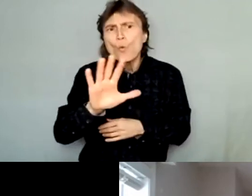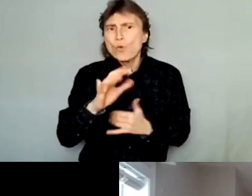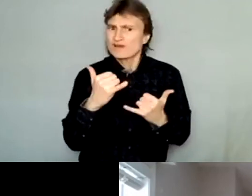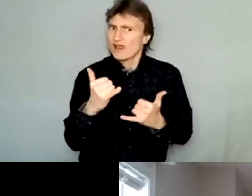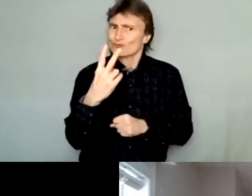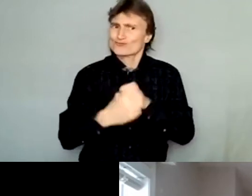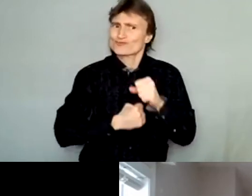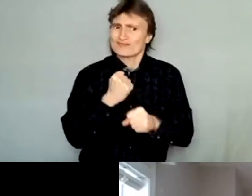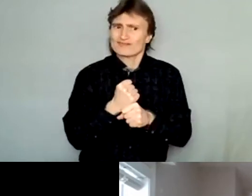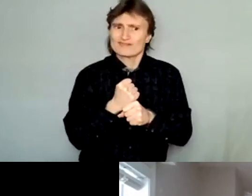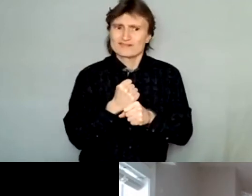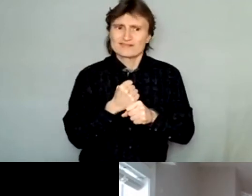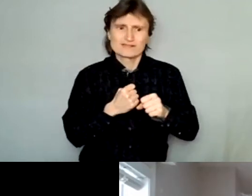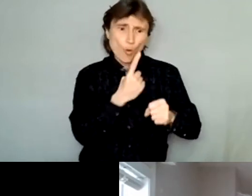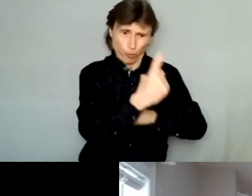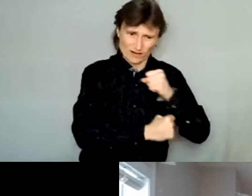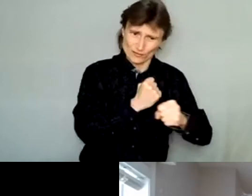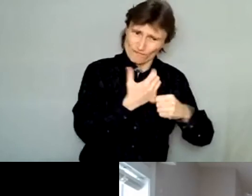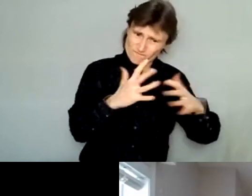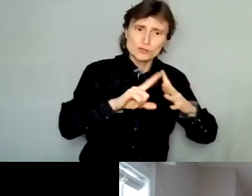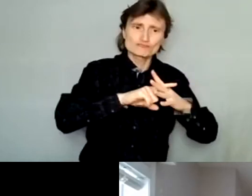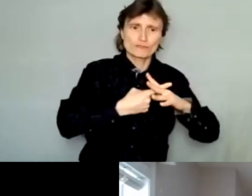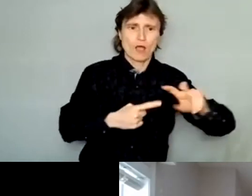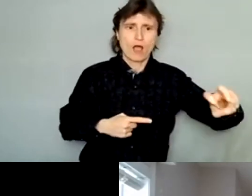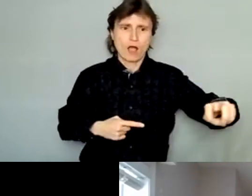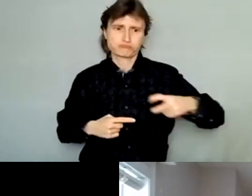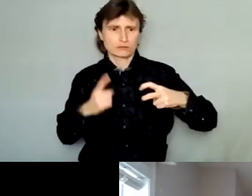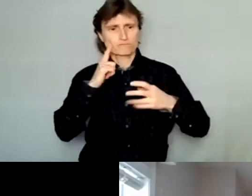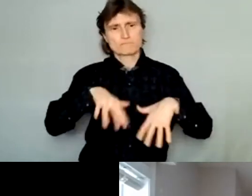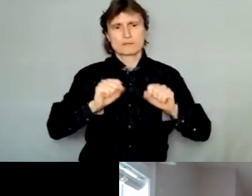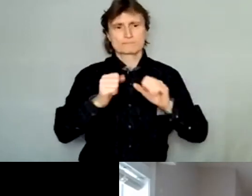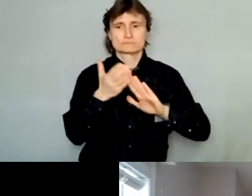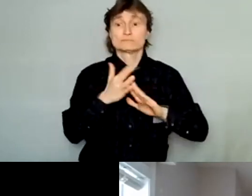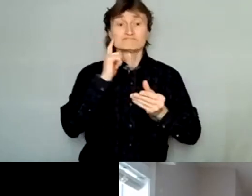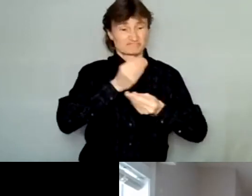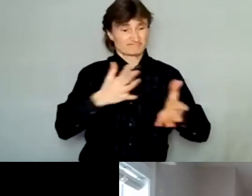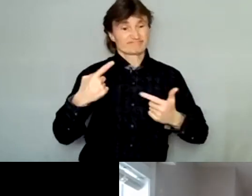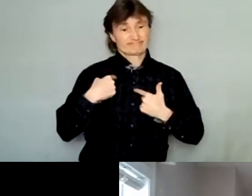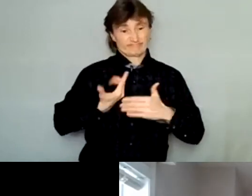So just so you know a little bit more about me, actually, I was born in Moh'kinsstis and